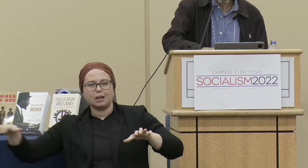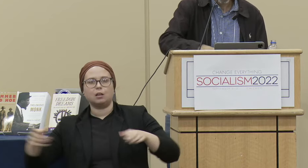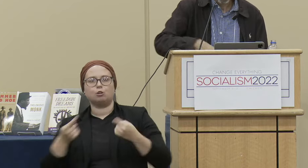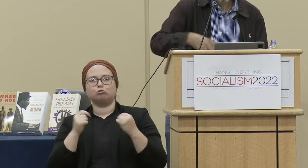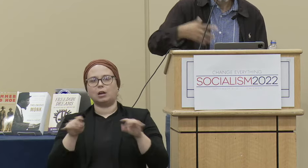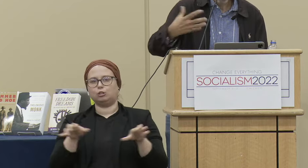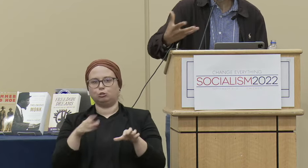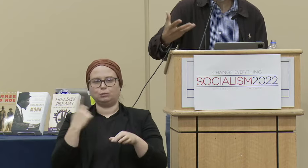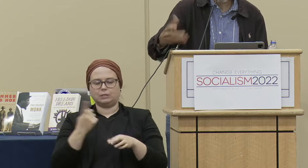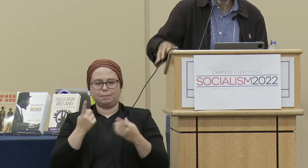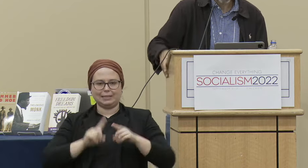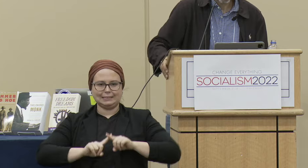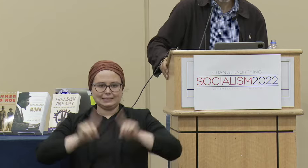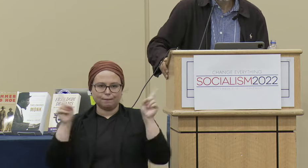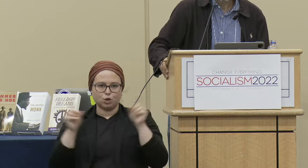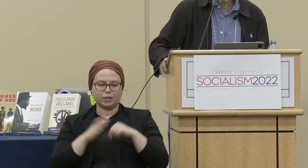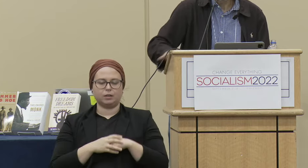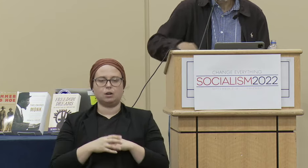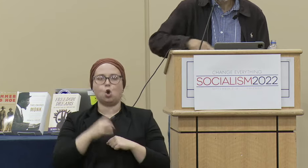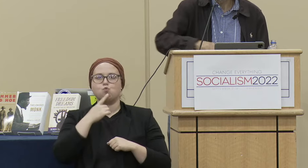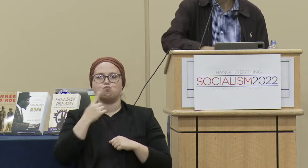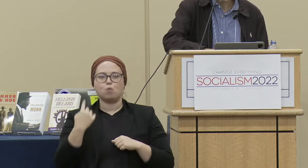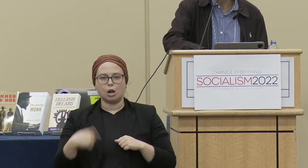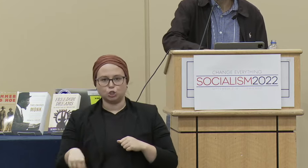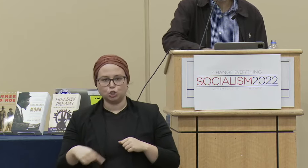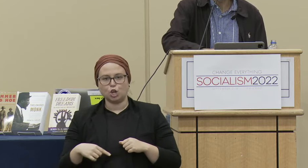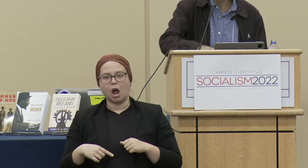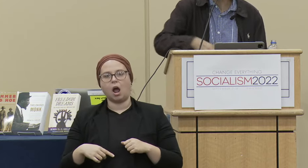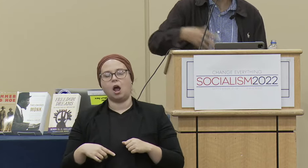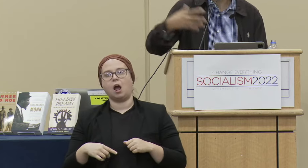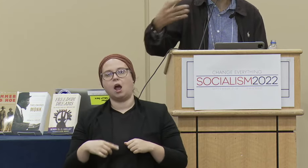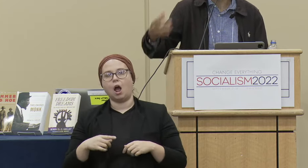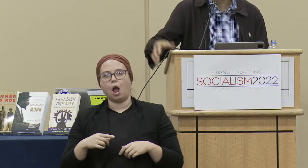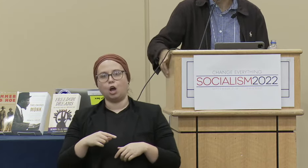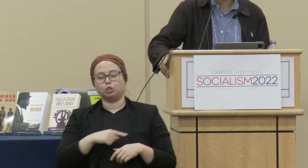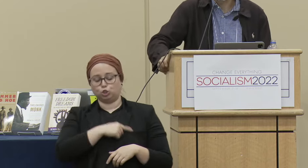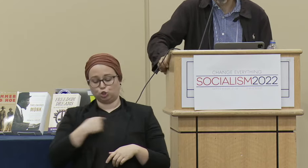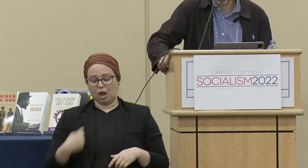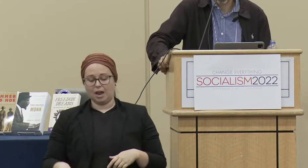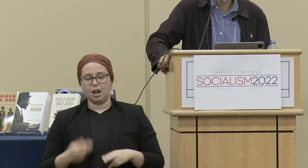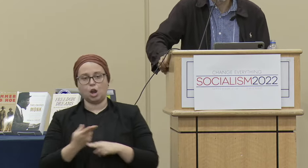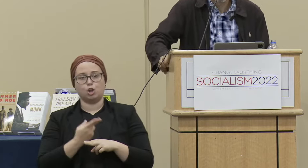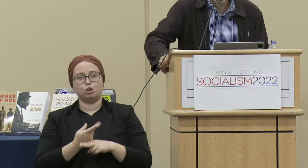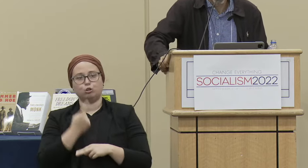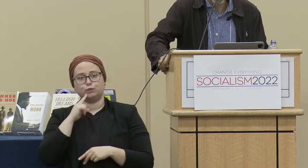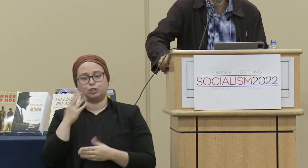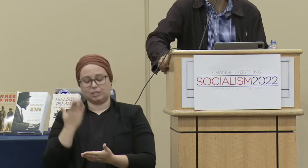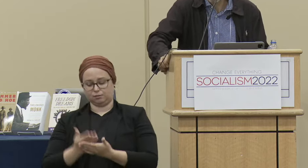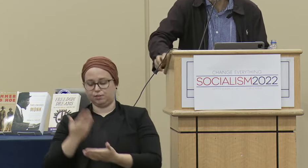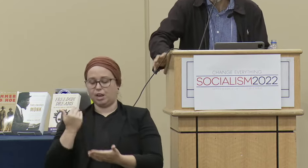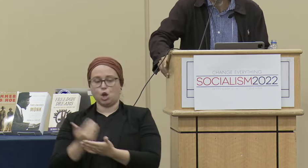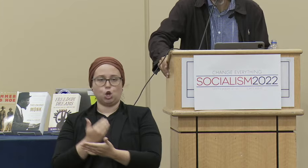solidarity economy. They have a baker, have housing, trying to do something different. Russia and China are used as